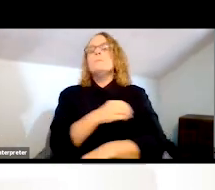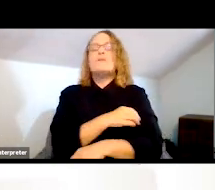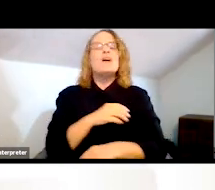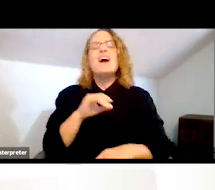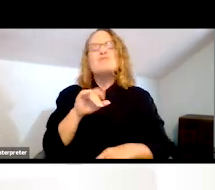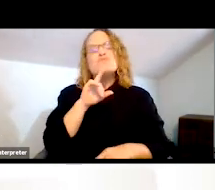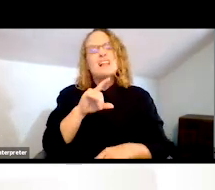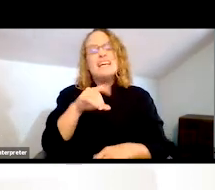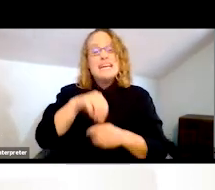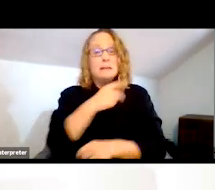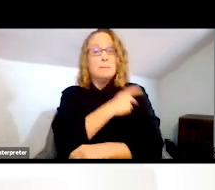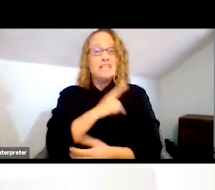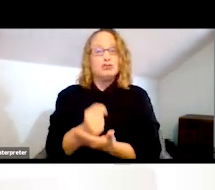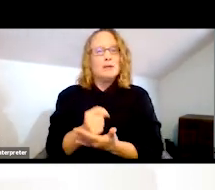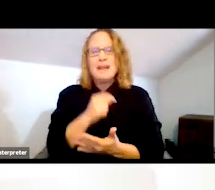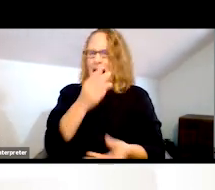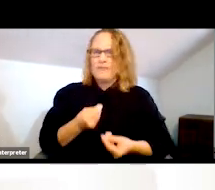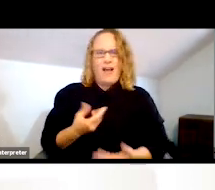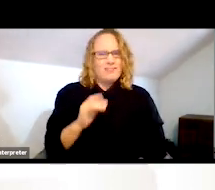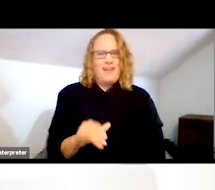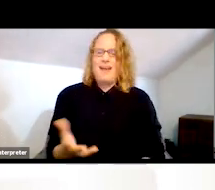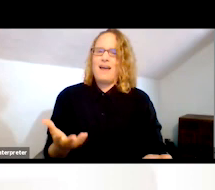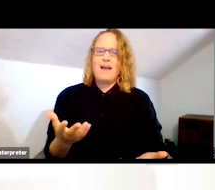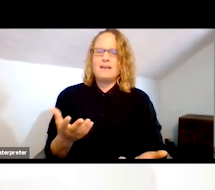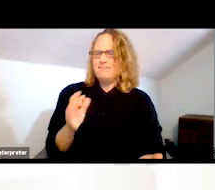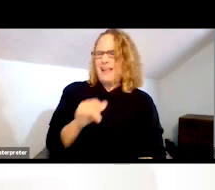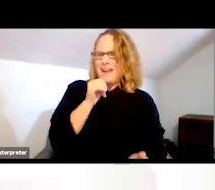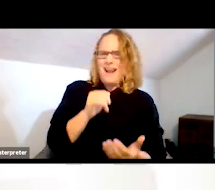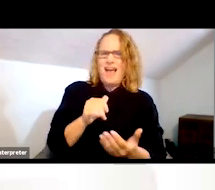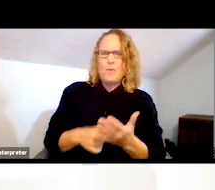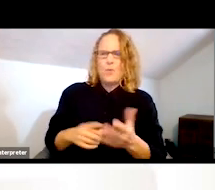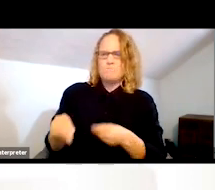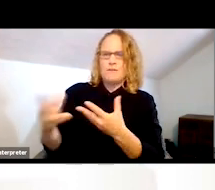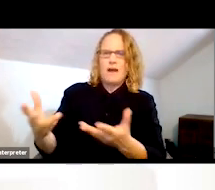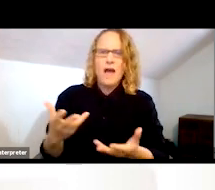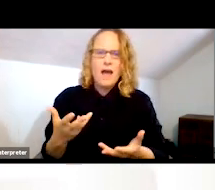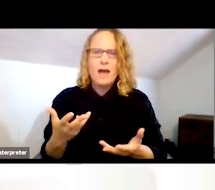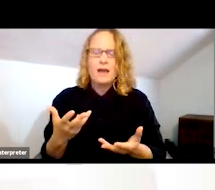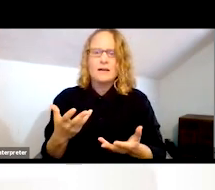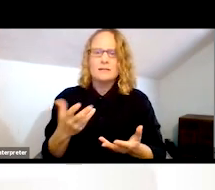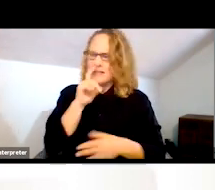and what they did to get better. That was so powerful.